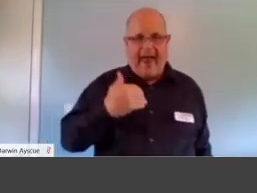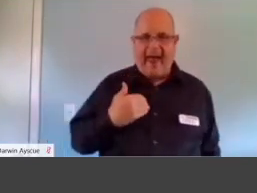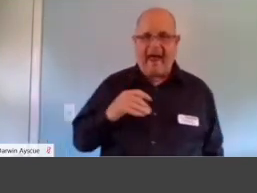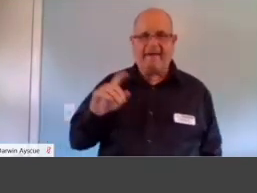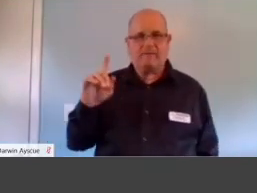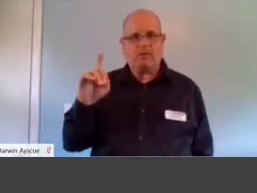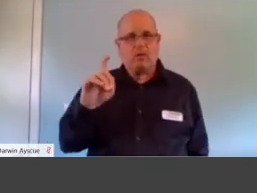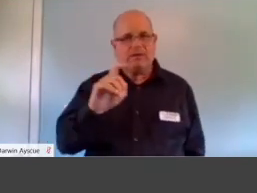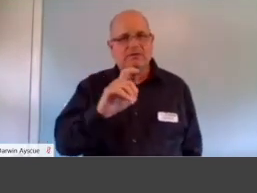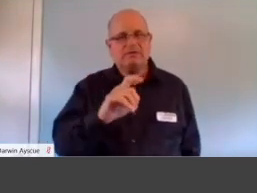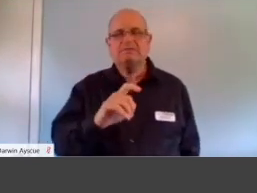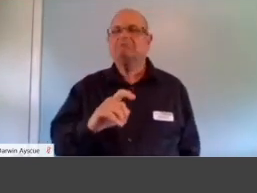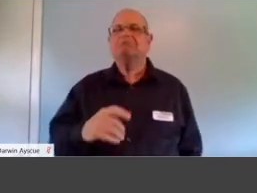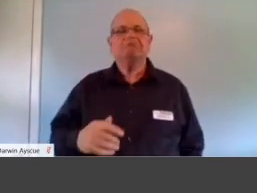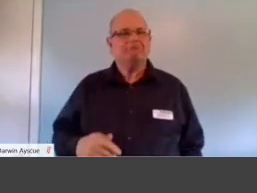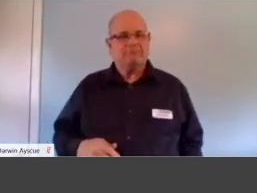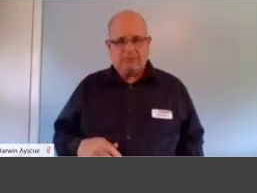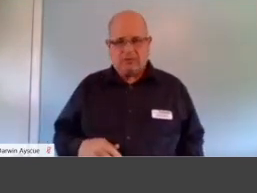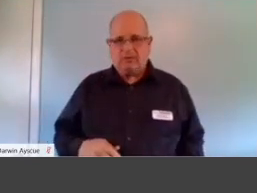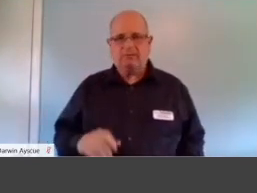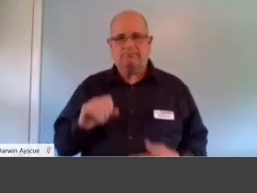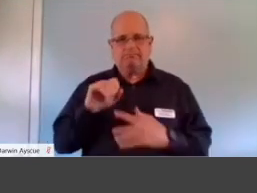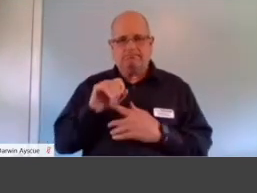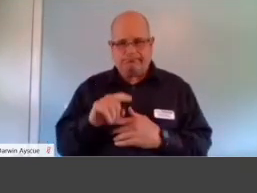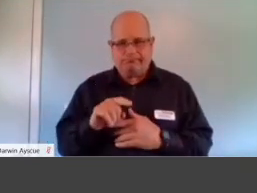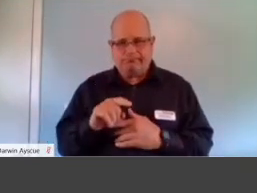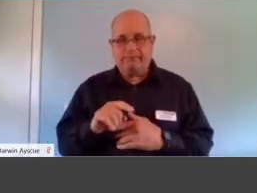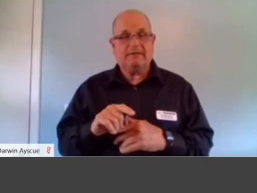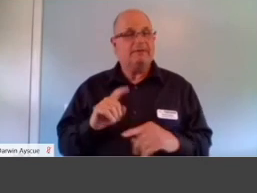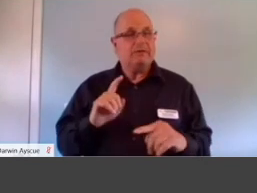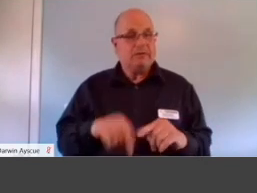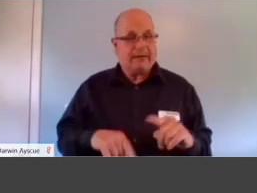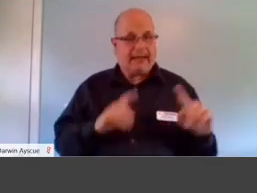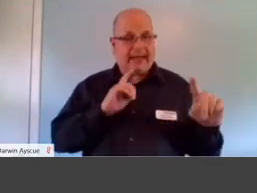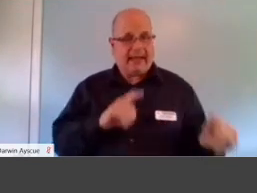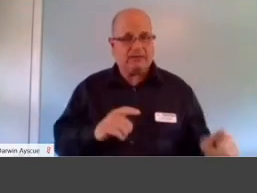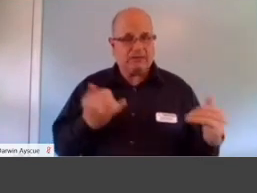feel agree to shoot those here. If we can't get to them today we can address